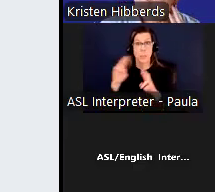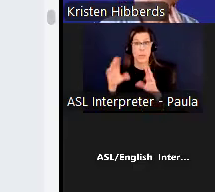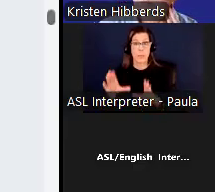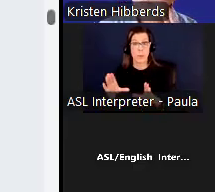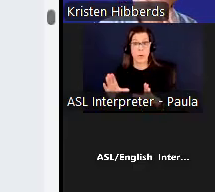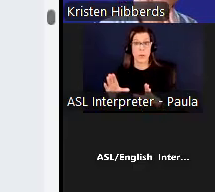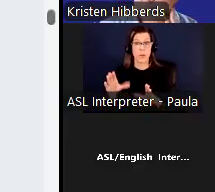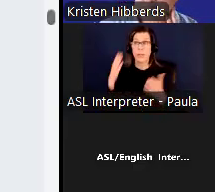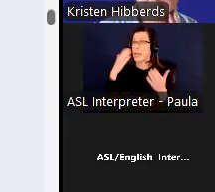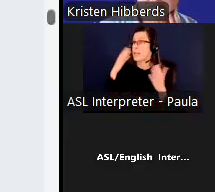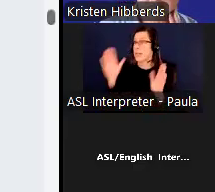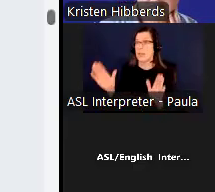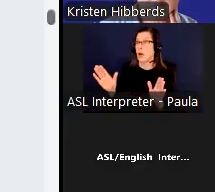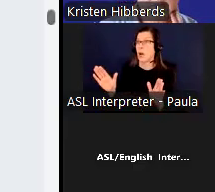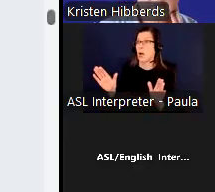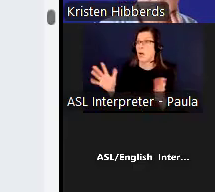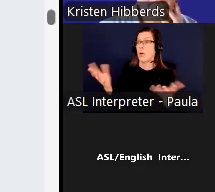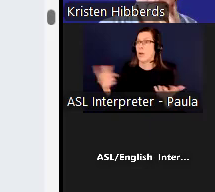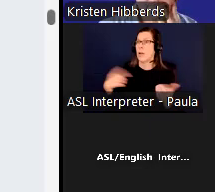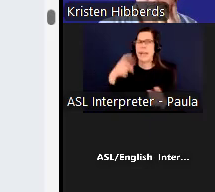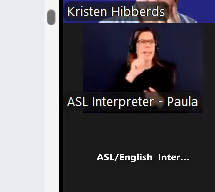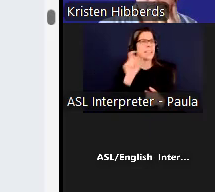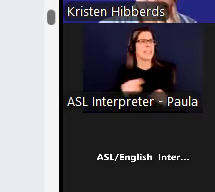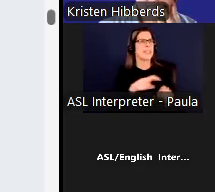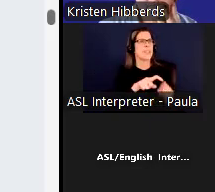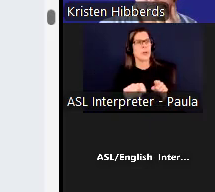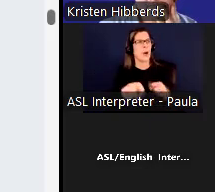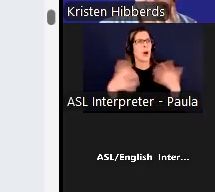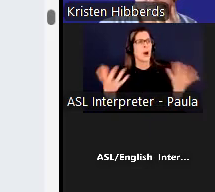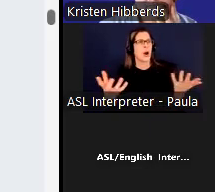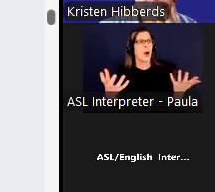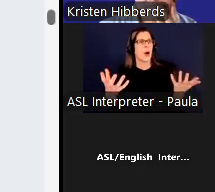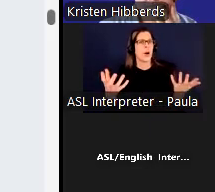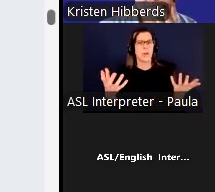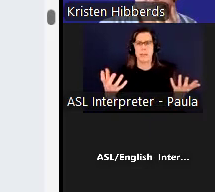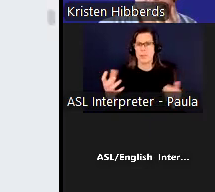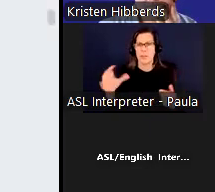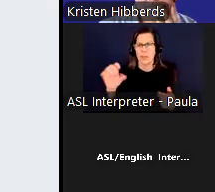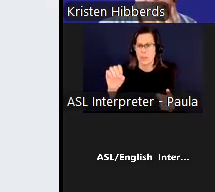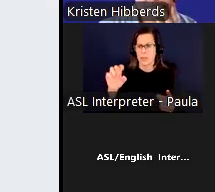you know, I guess I need to call the, the omens when this is going to put the